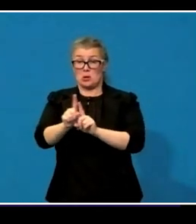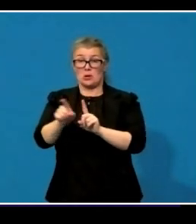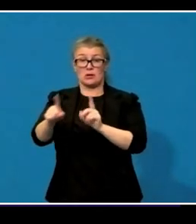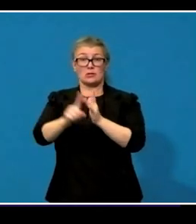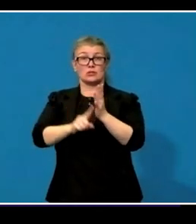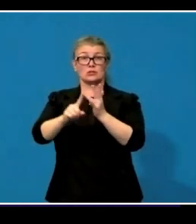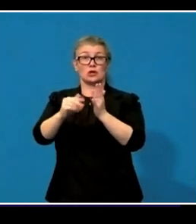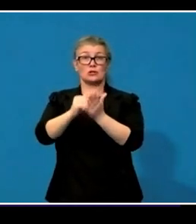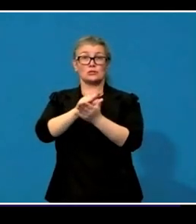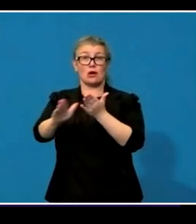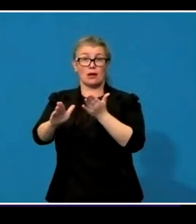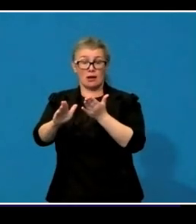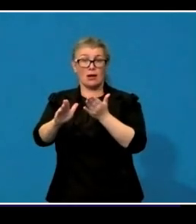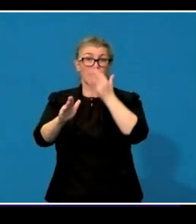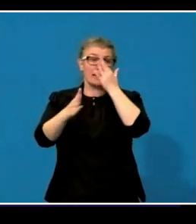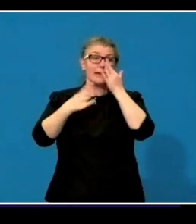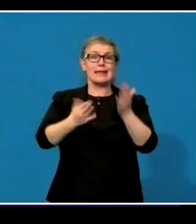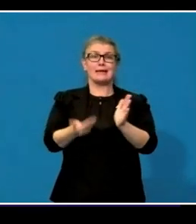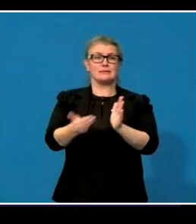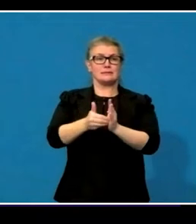overall strength. Not biologically related."